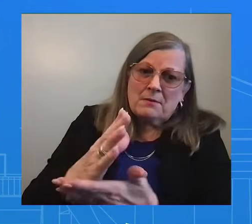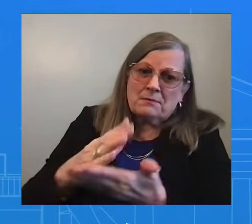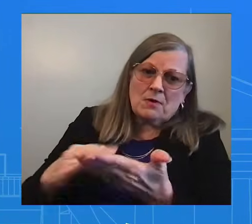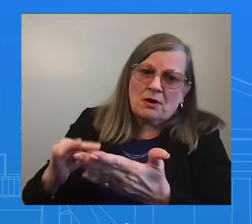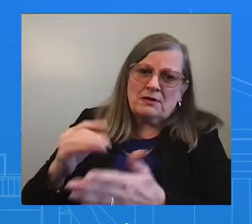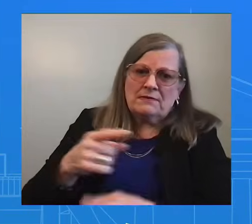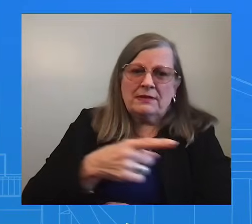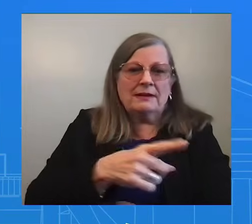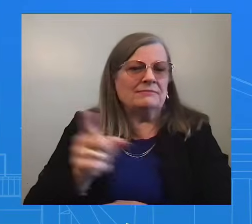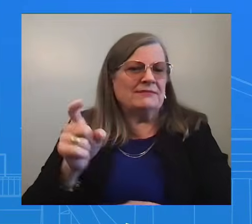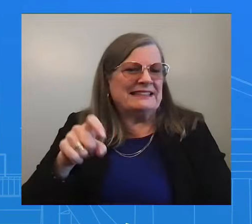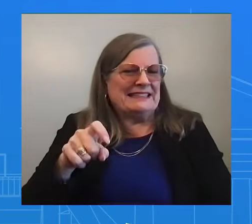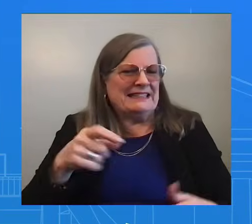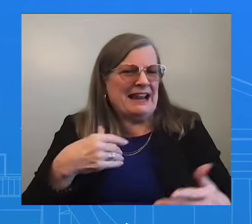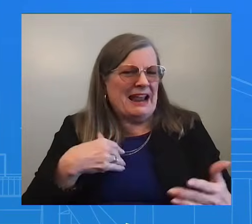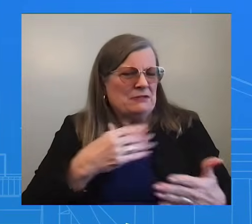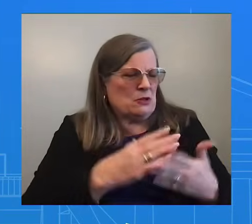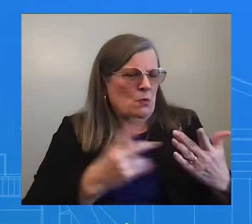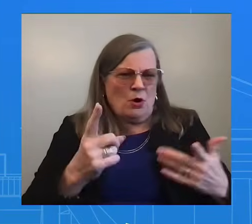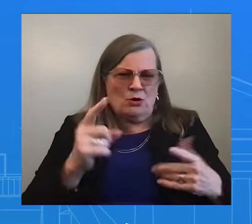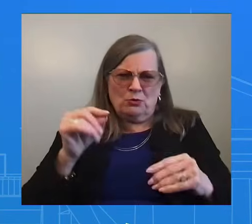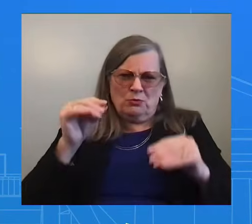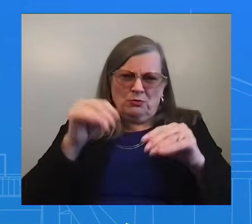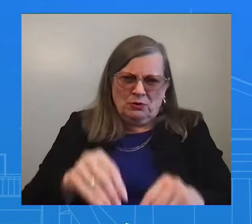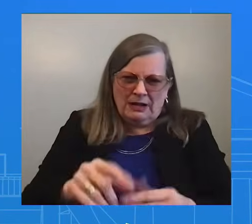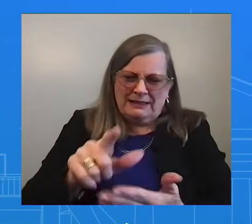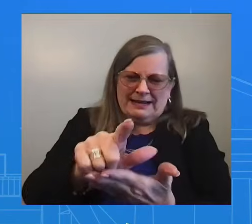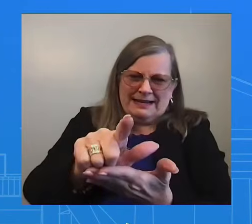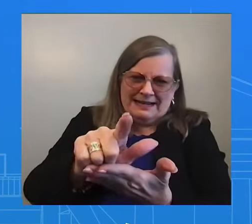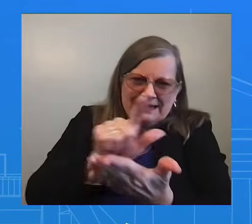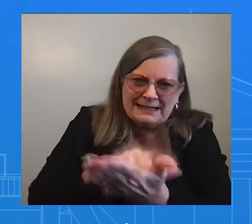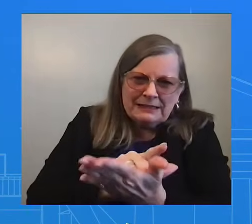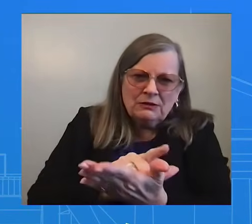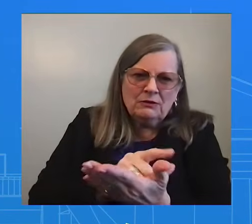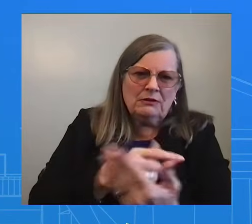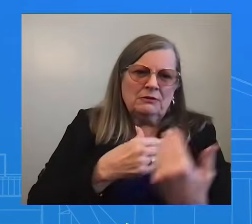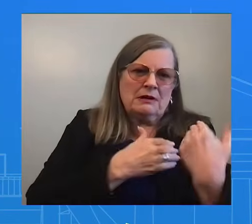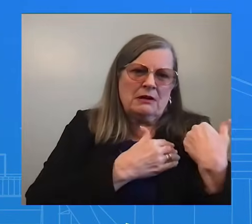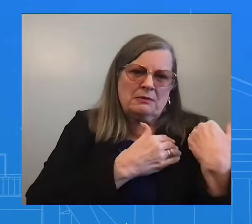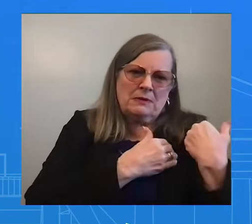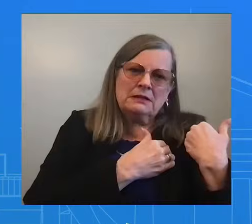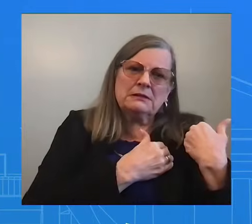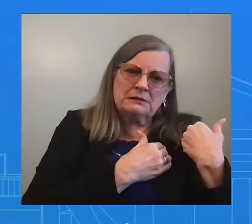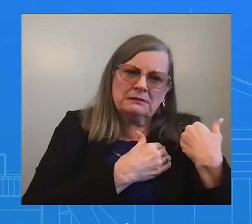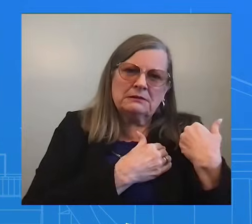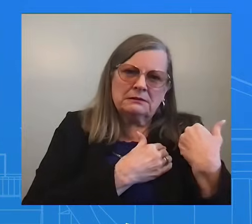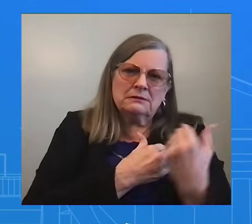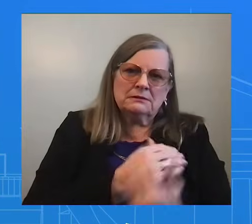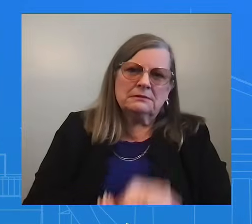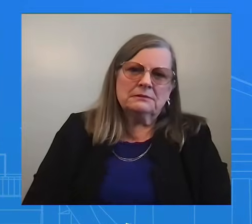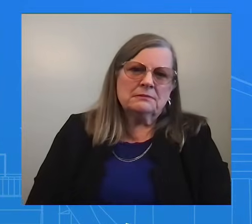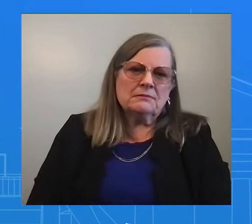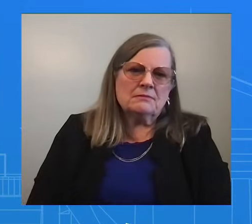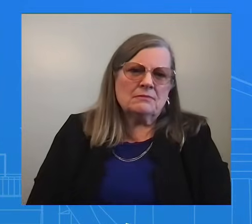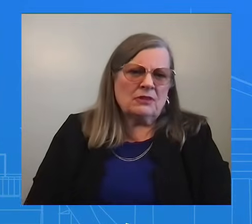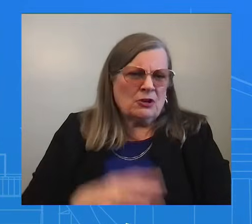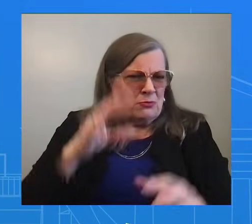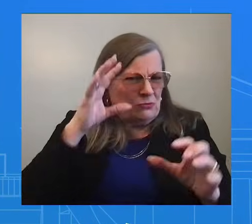if you're trying to come into the country illegally. The Press: But is the President thinking this far down the line? I mean, people are being given court dates seven years from now.